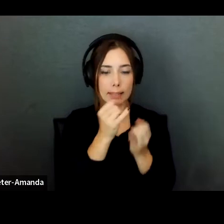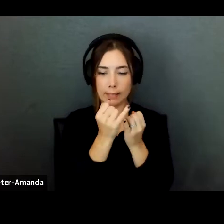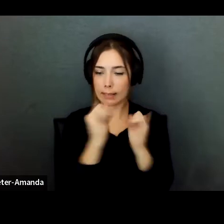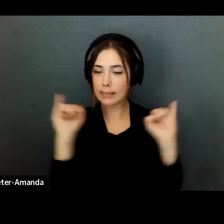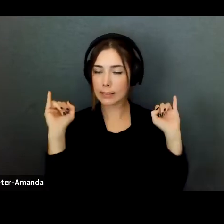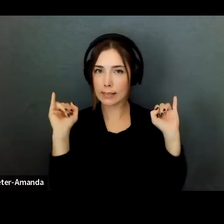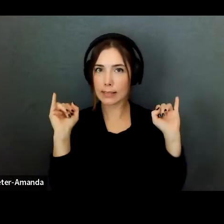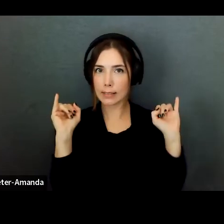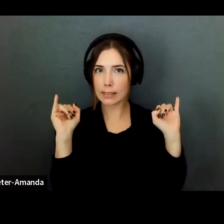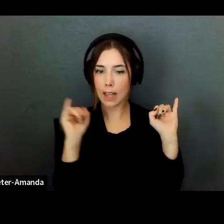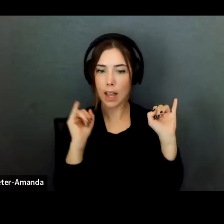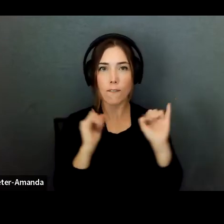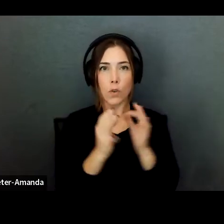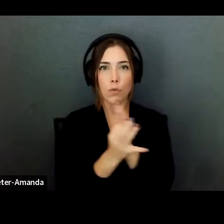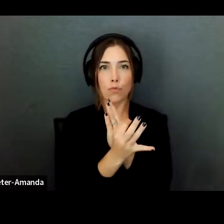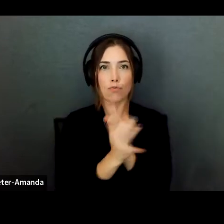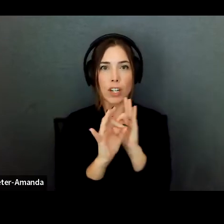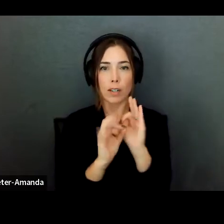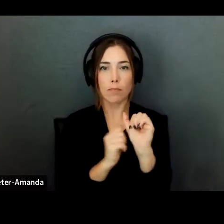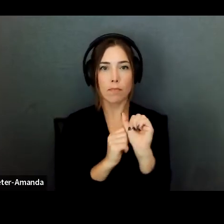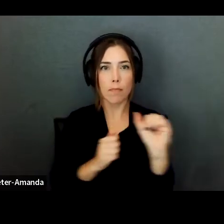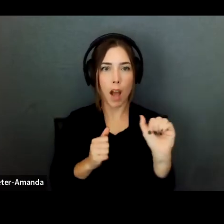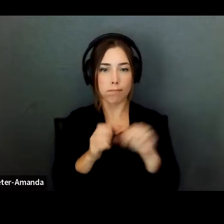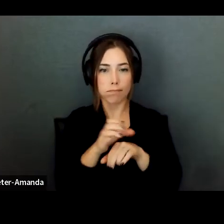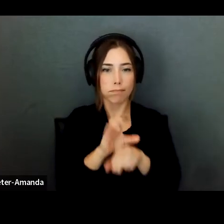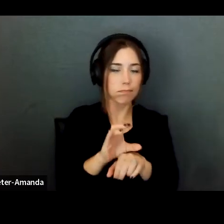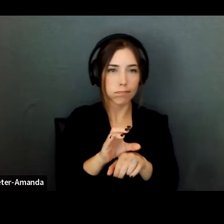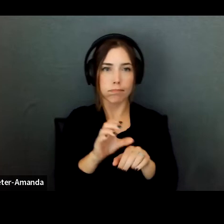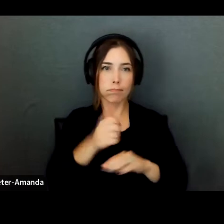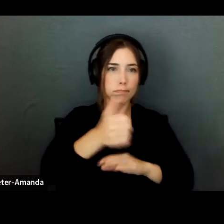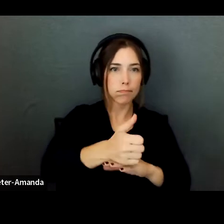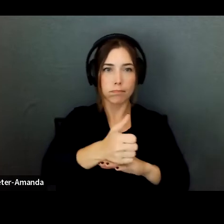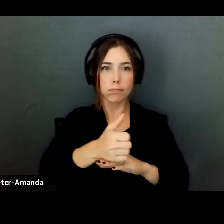and restraint. And provider settings have additional requirements.